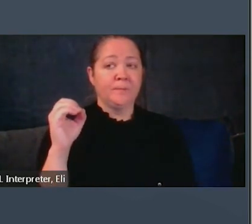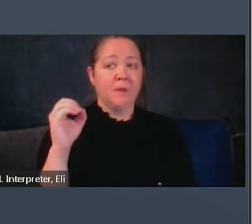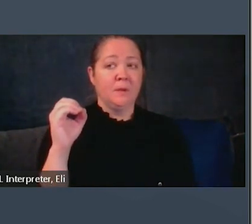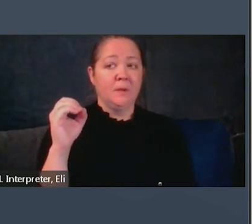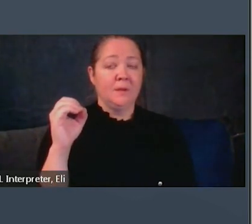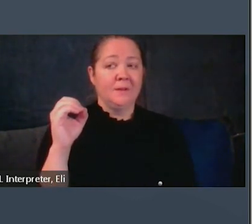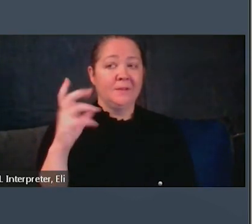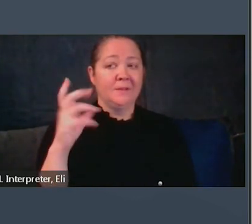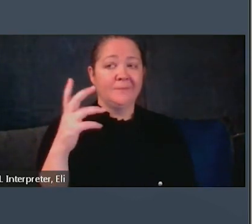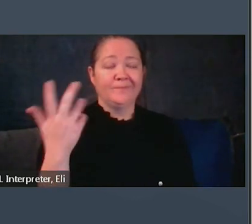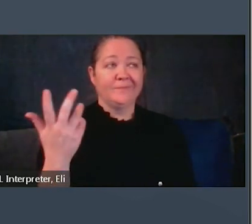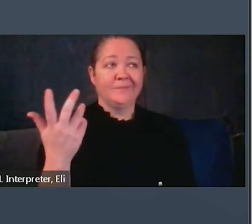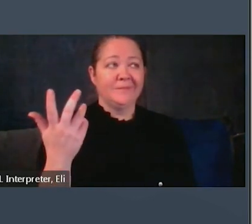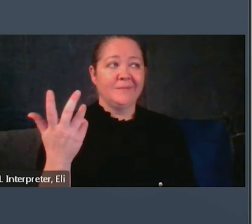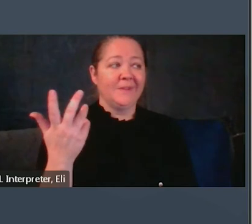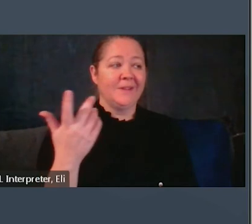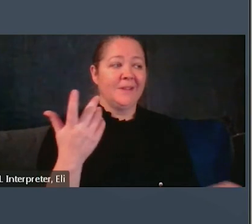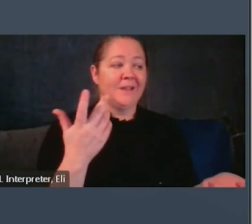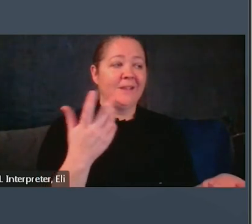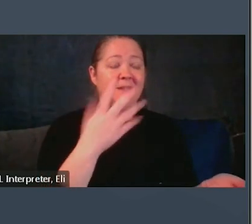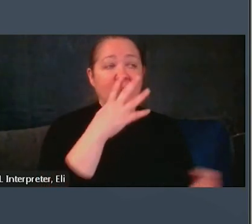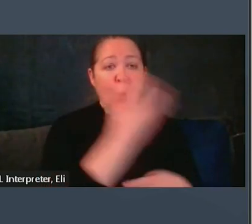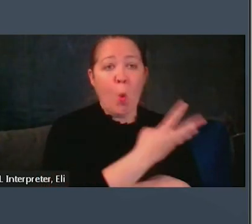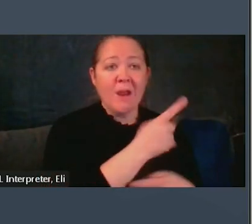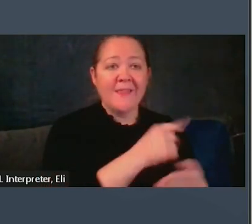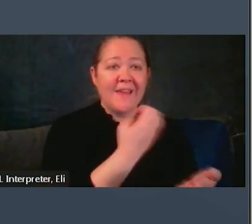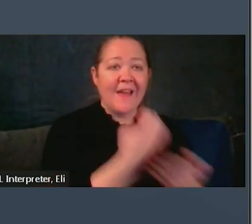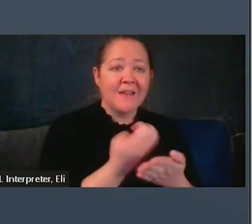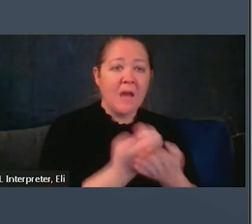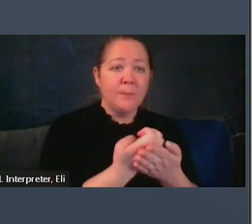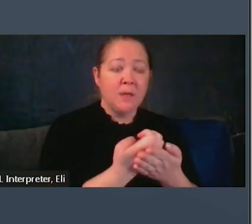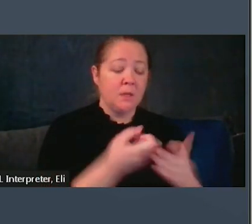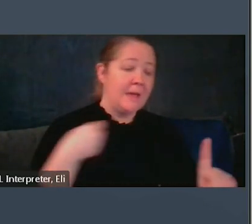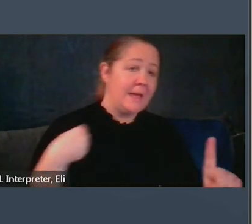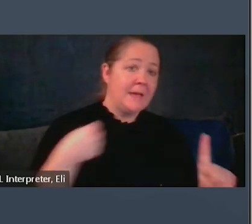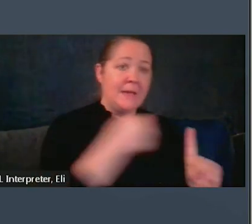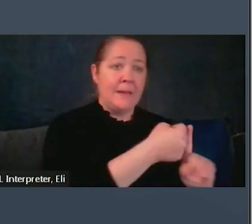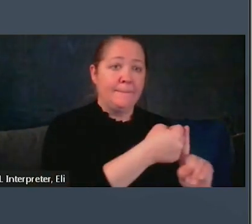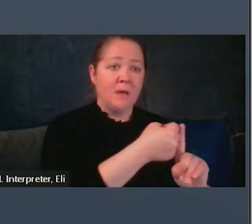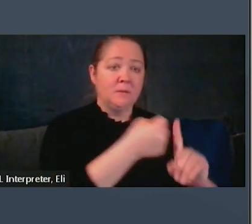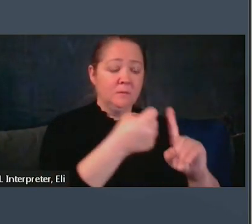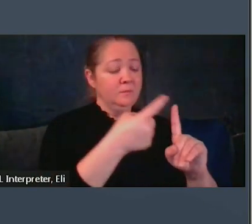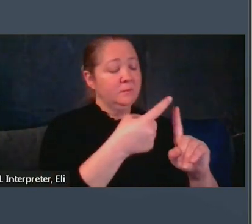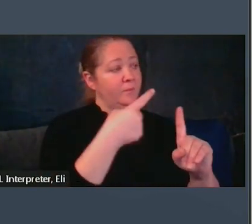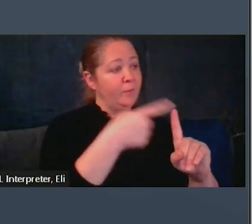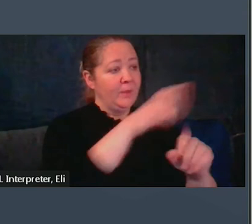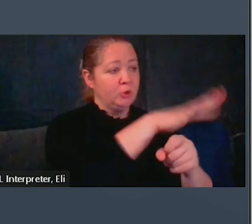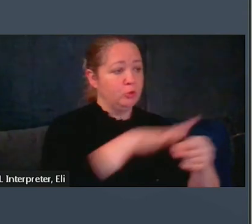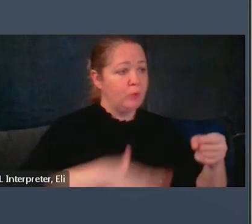just given the economic impact that it's going to have on the surrounding areas. It,